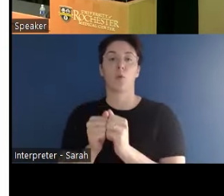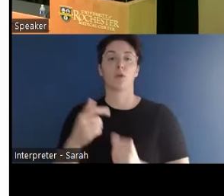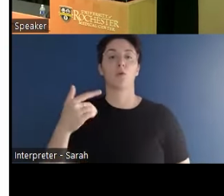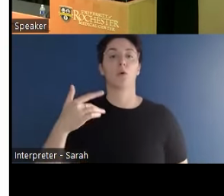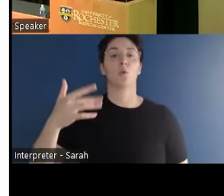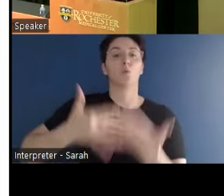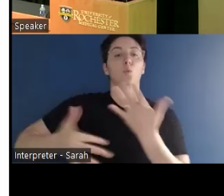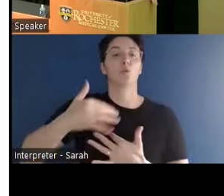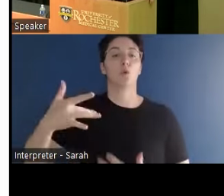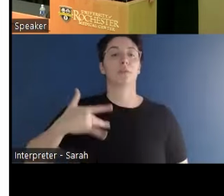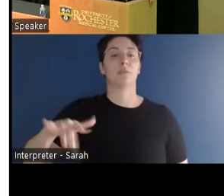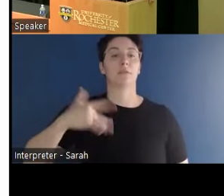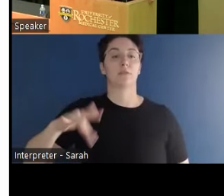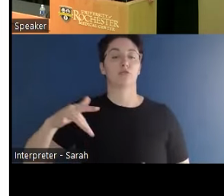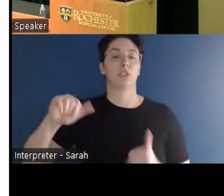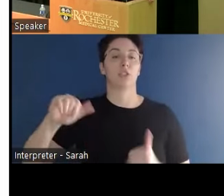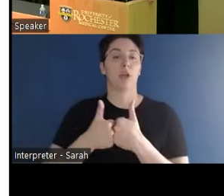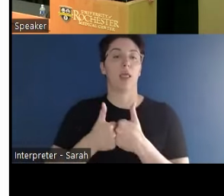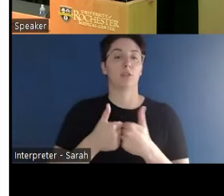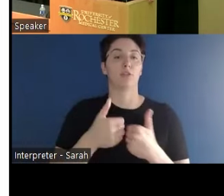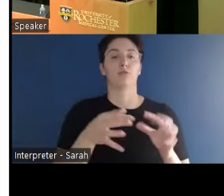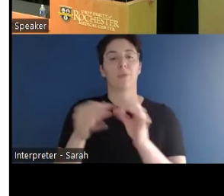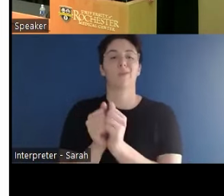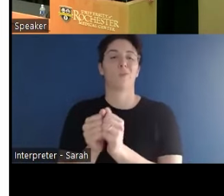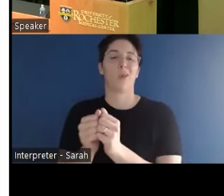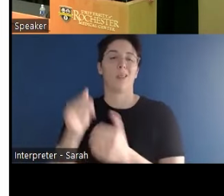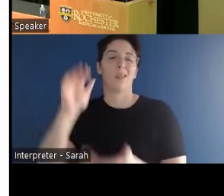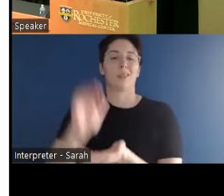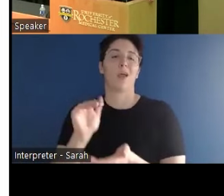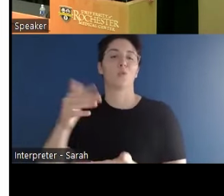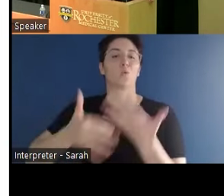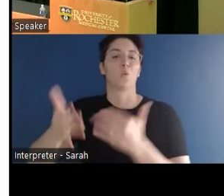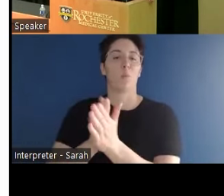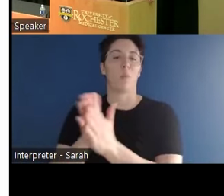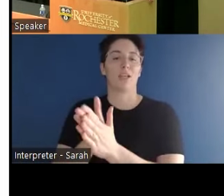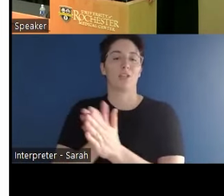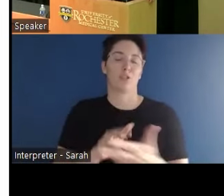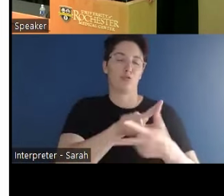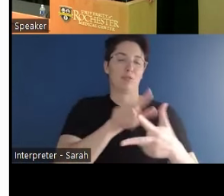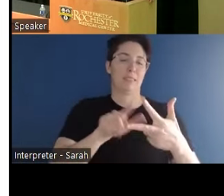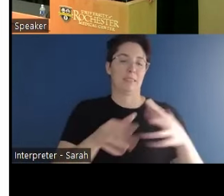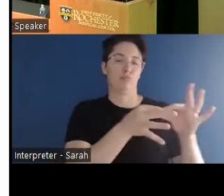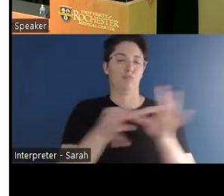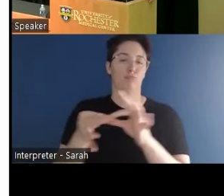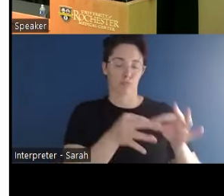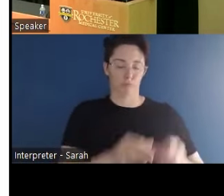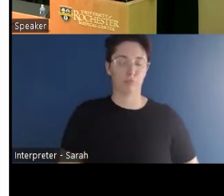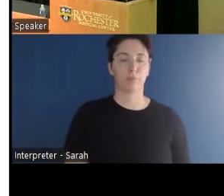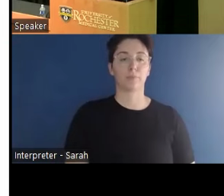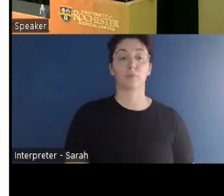levels of social motivation so that involved three correlations the first graph shows that